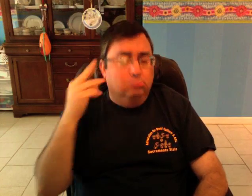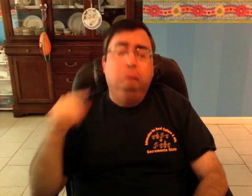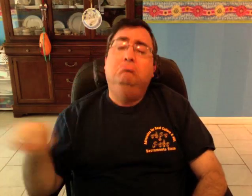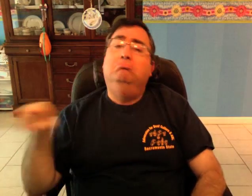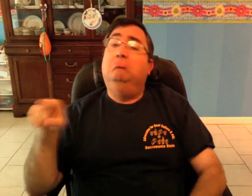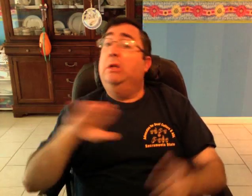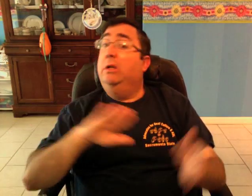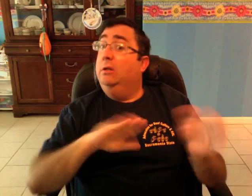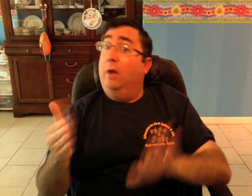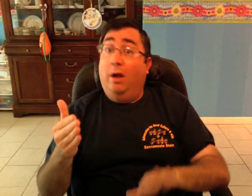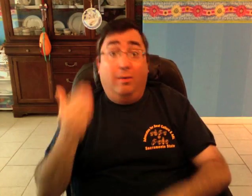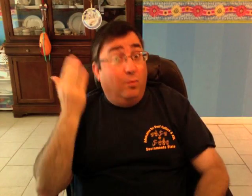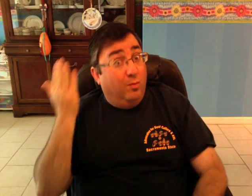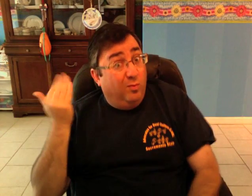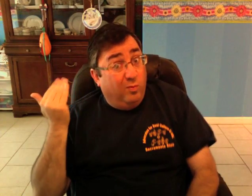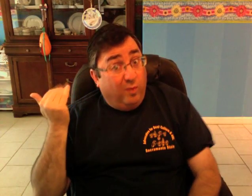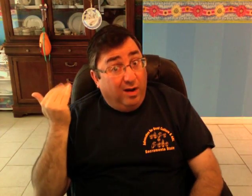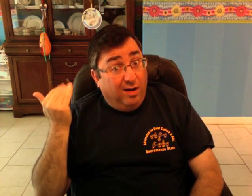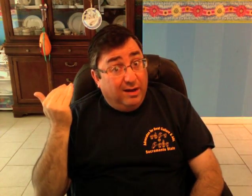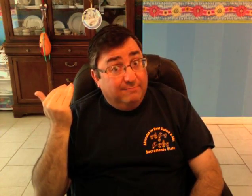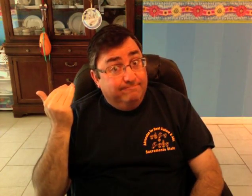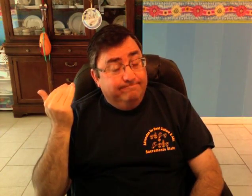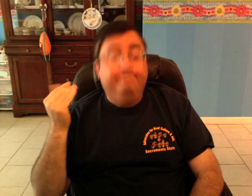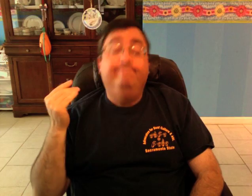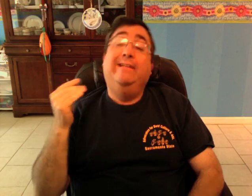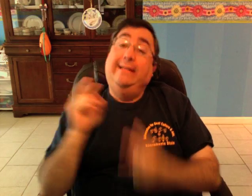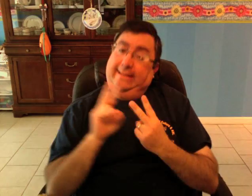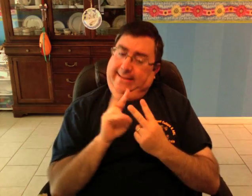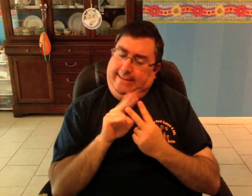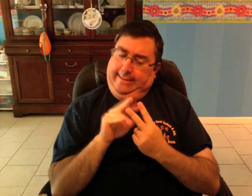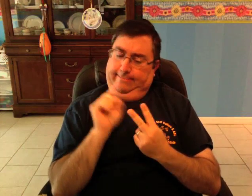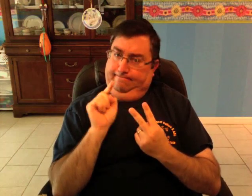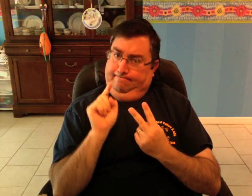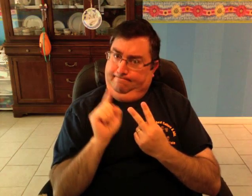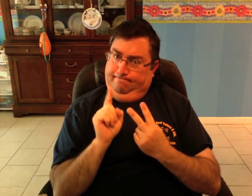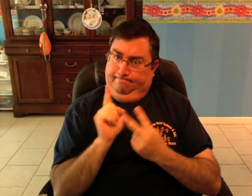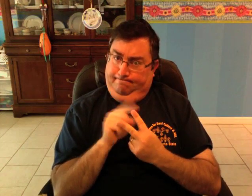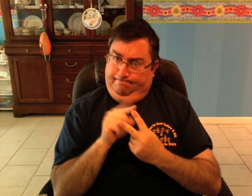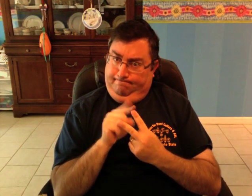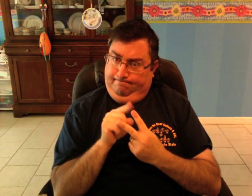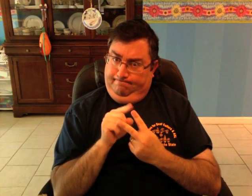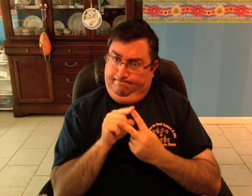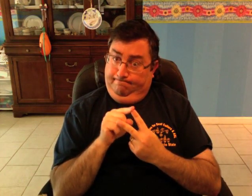it is either because: